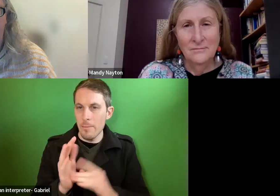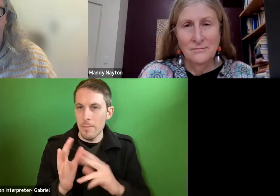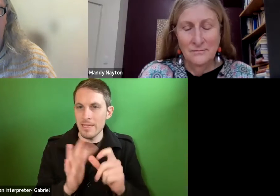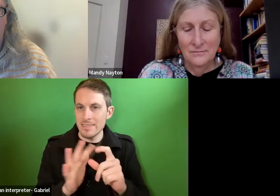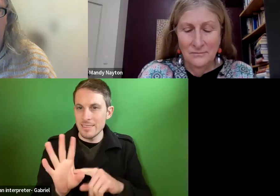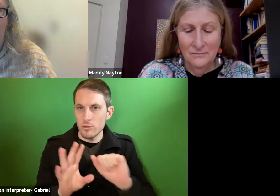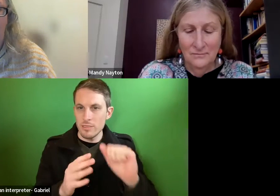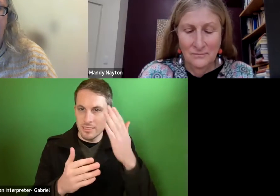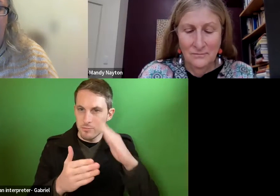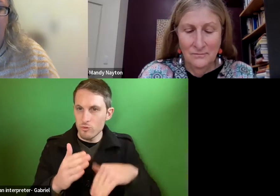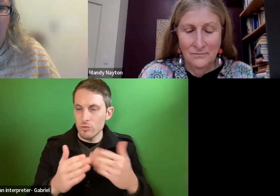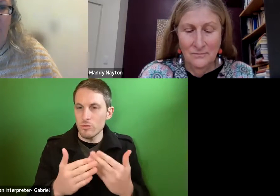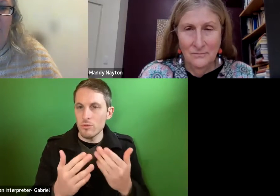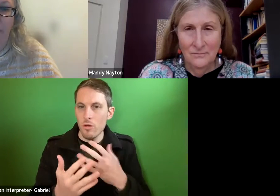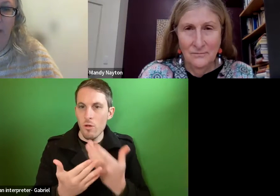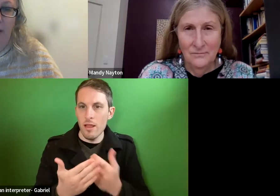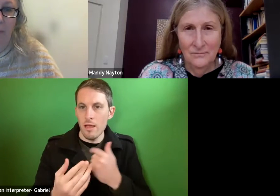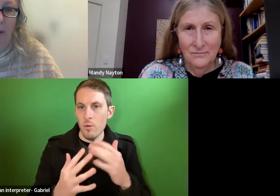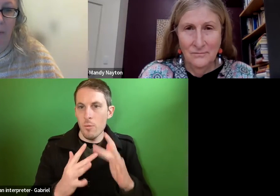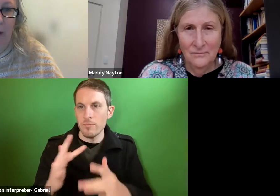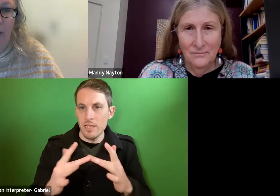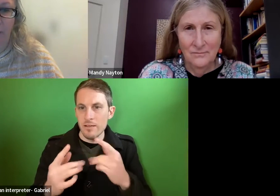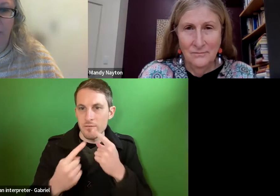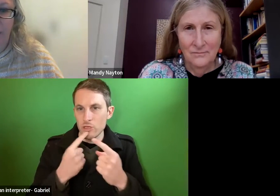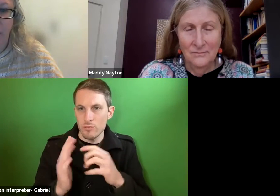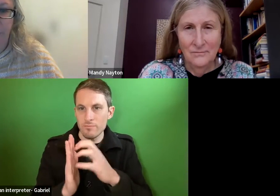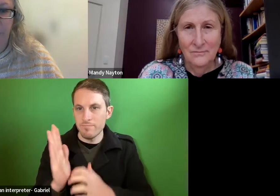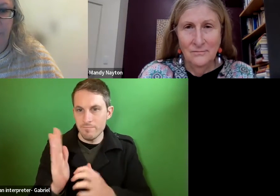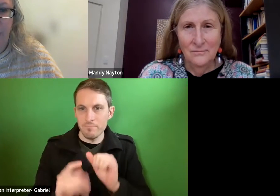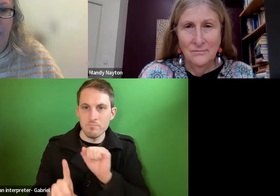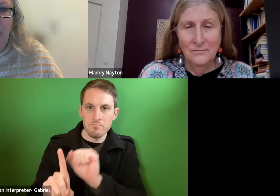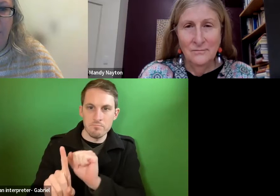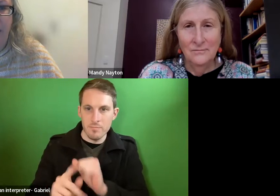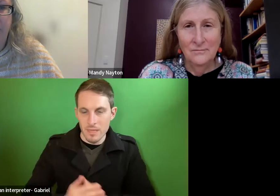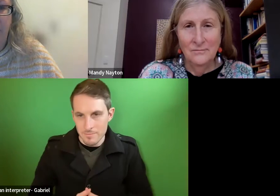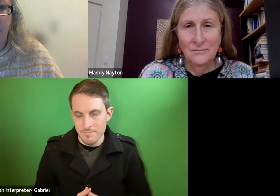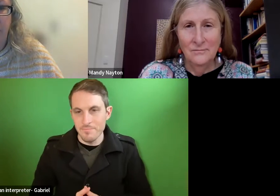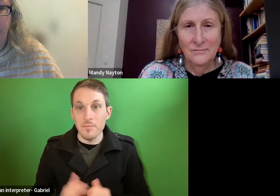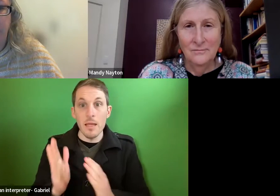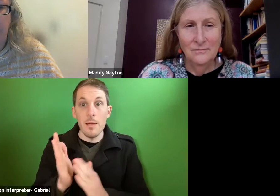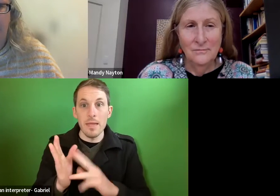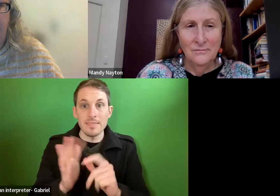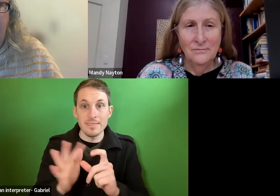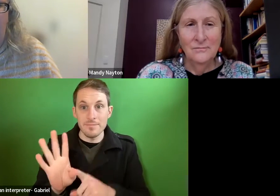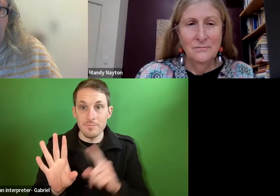and so forth on our website. In the bio information, Mandy's going to provide